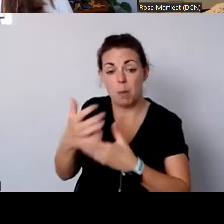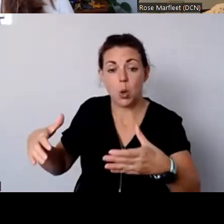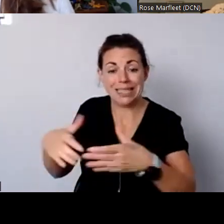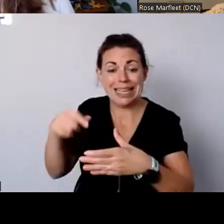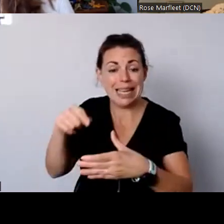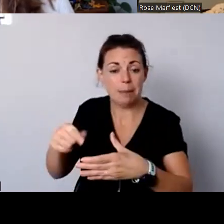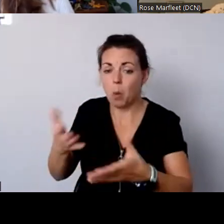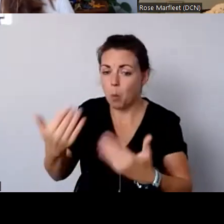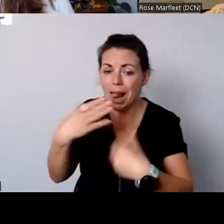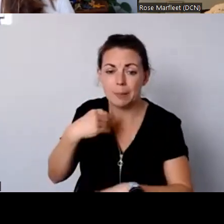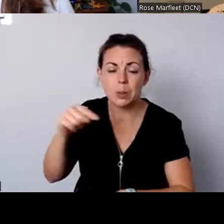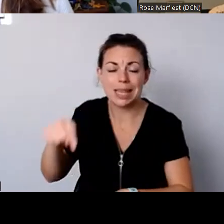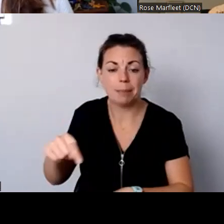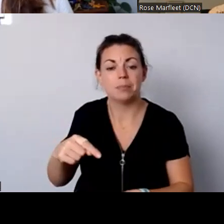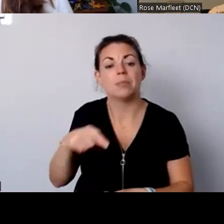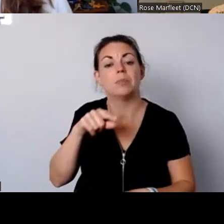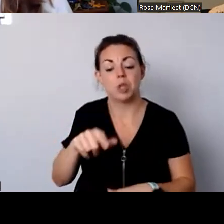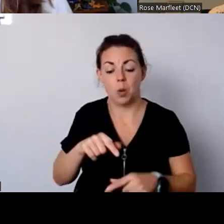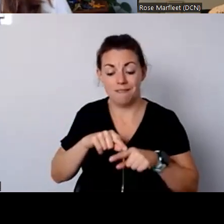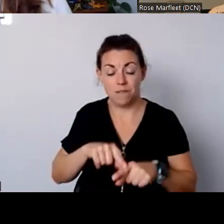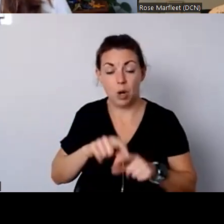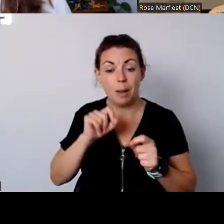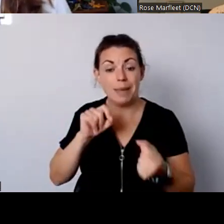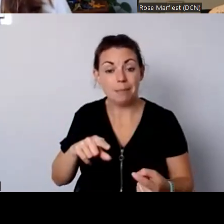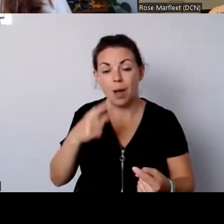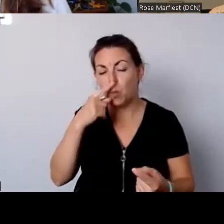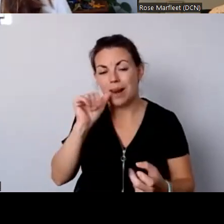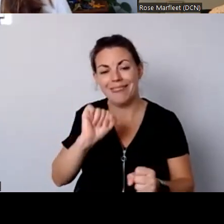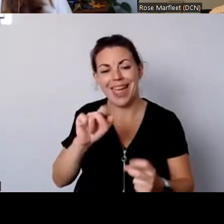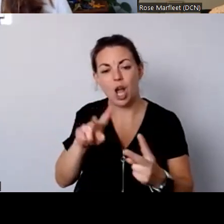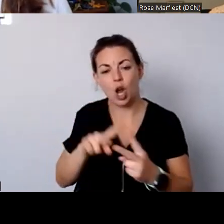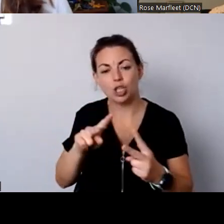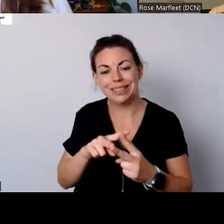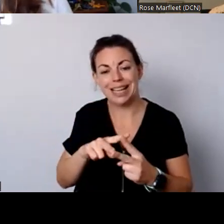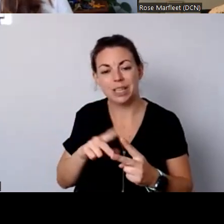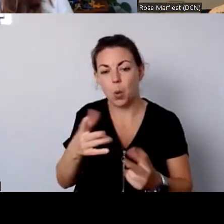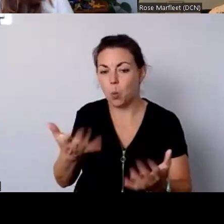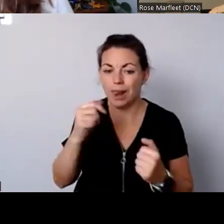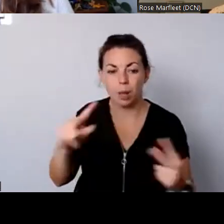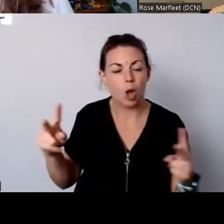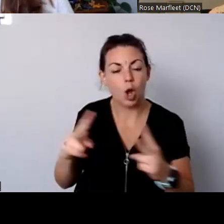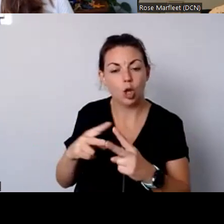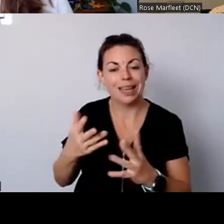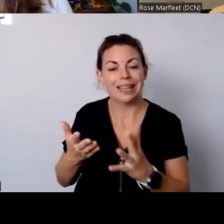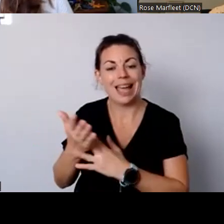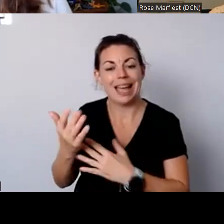We will send their e-mail as well in the follow-up e-mail, so you're welcome to get in touch with them if you have any questions or if you need any support.